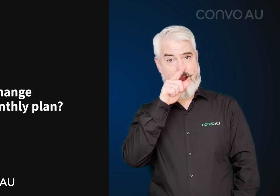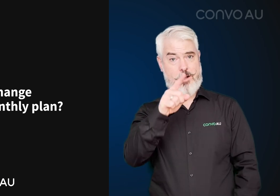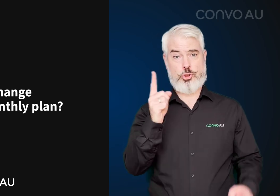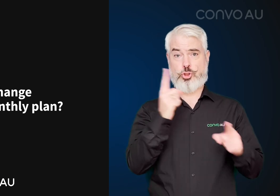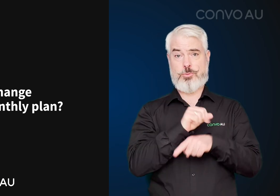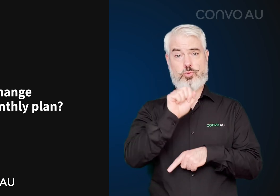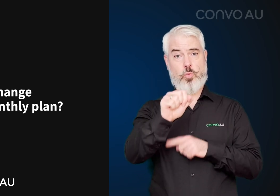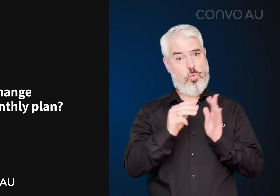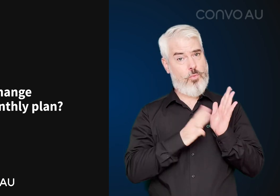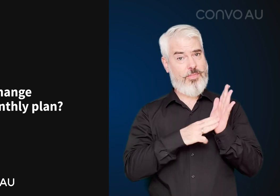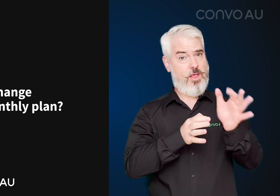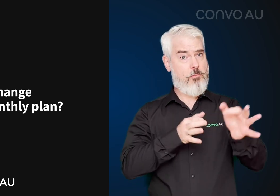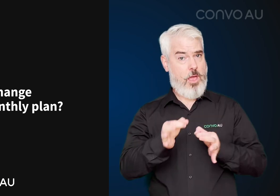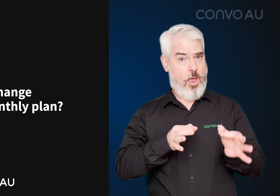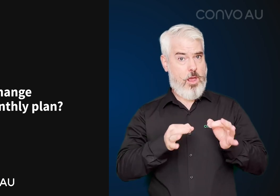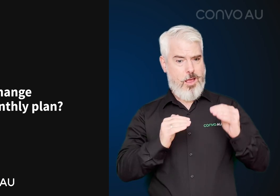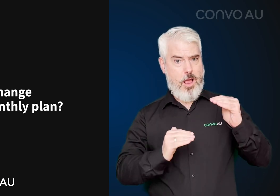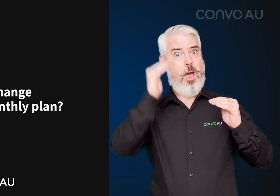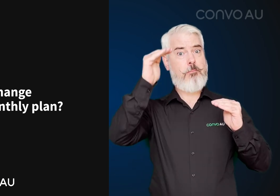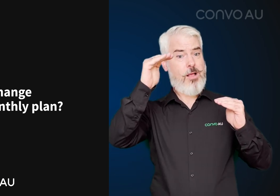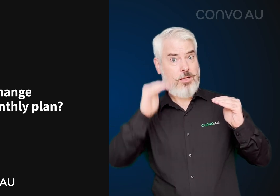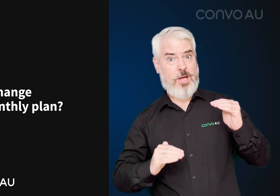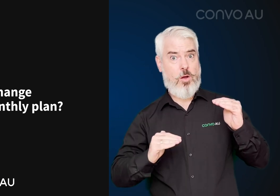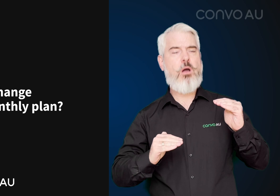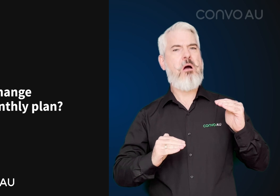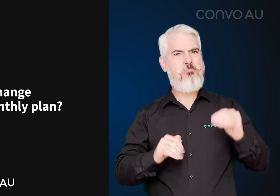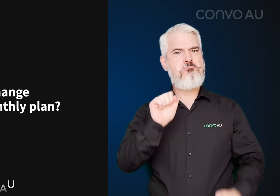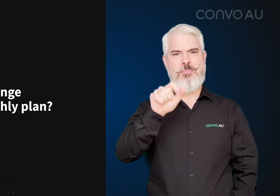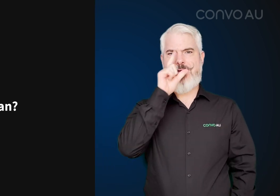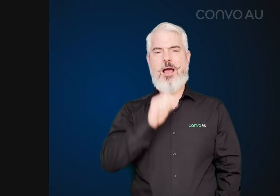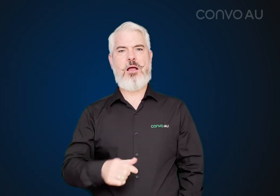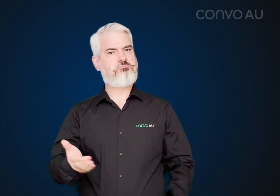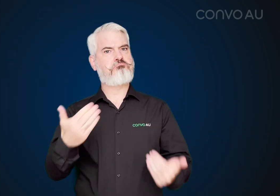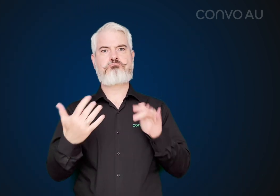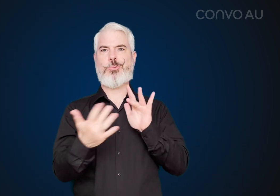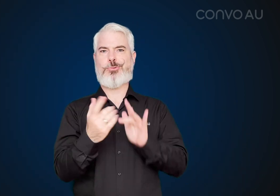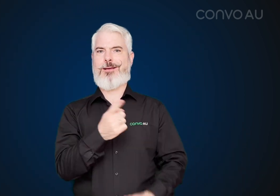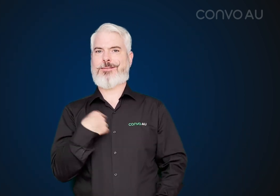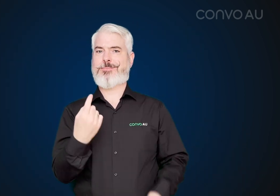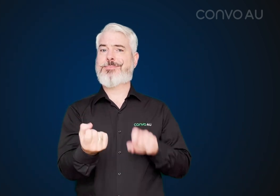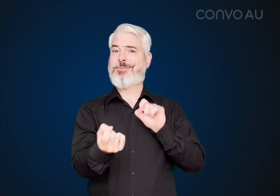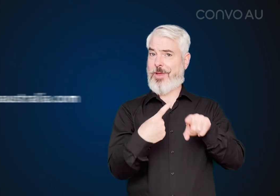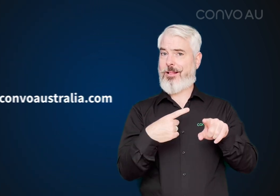Can you change your monthly plan? Yes, you can change your monthly plan by contacting